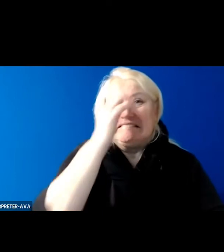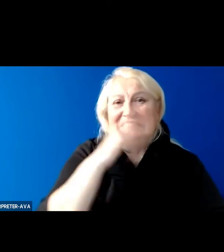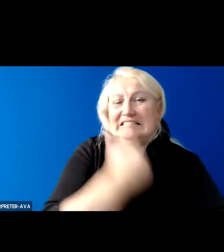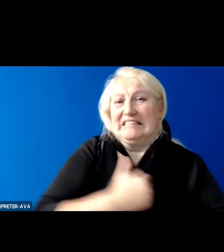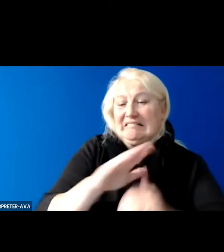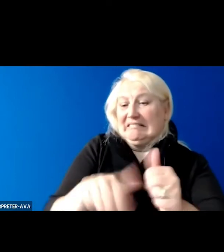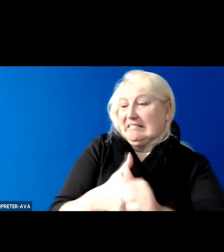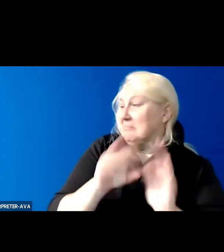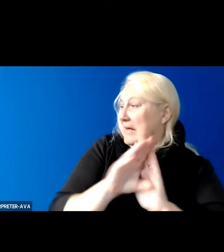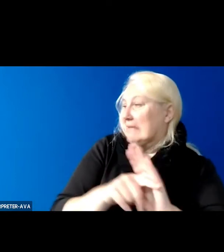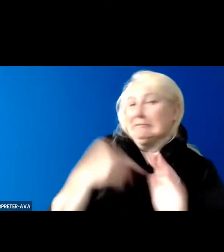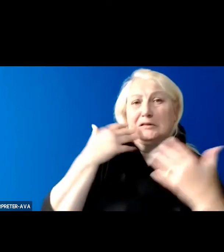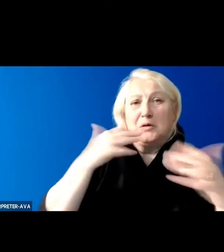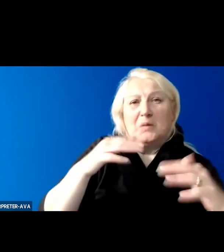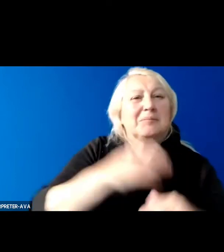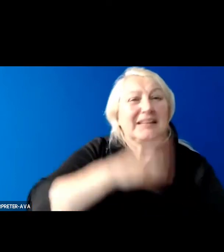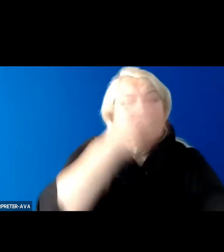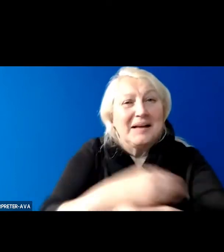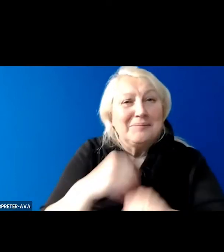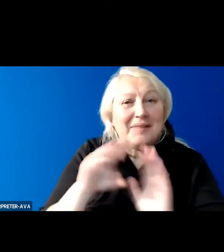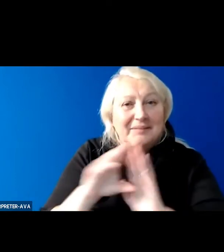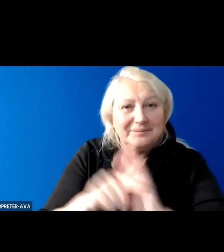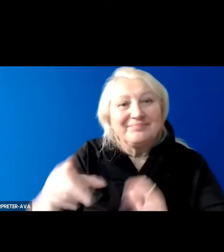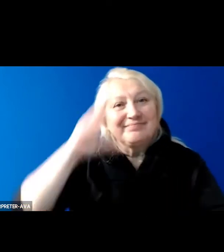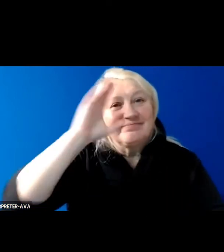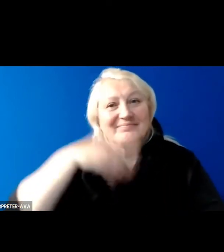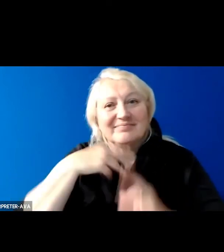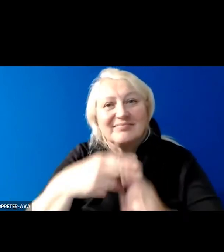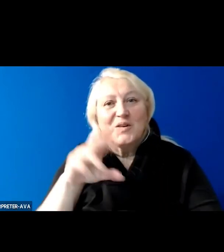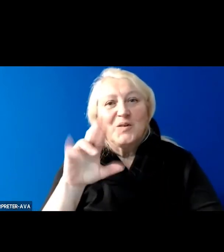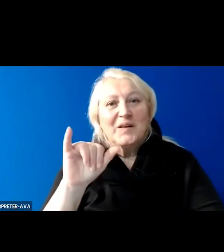in school right now. My name is Riel Manywounds. I am from Tsuut'ina Nation